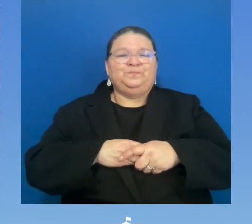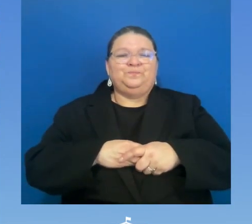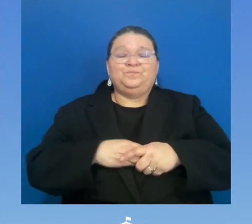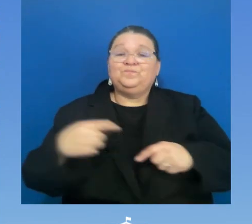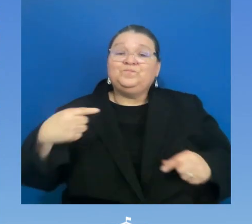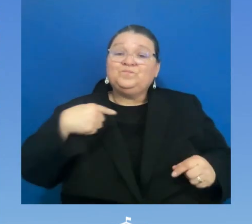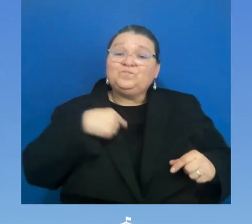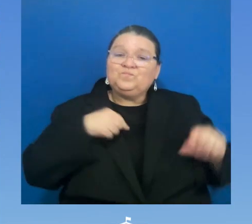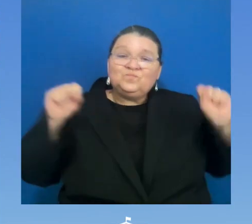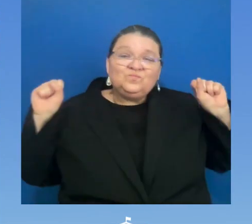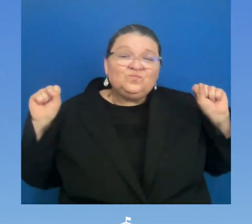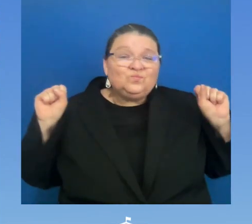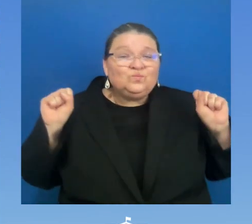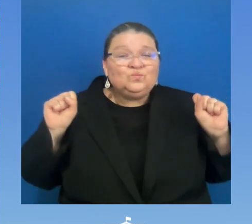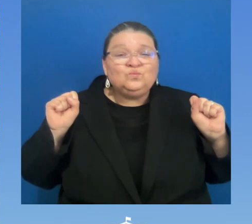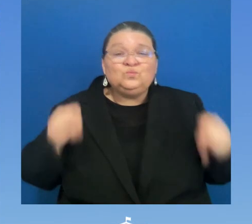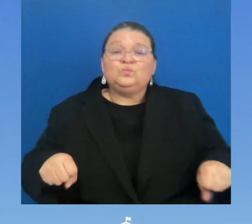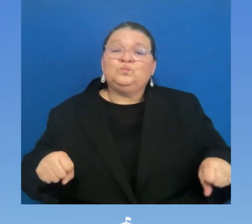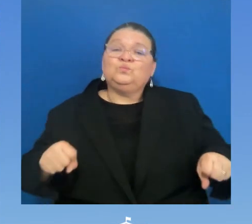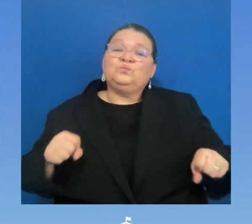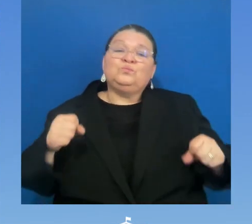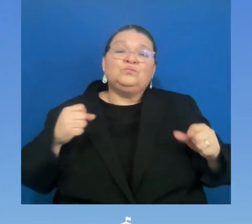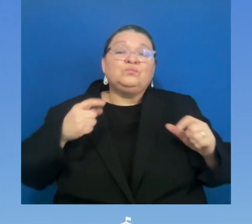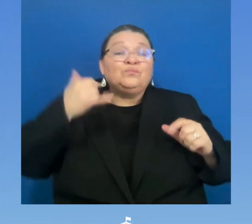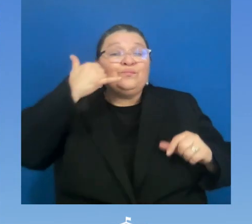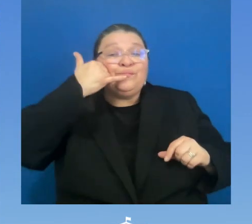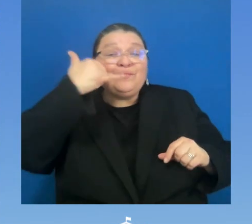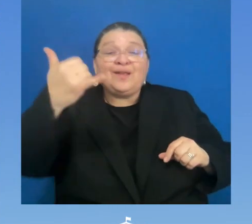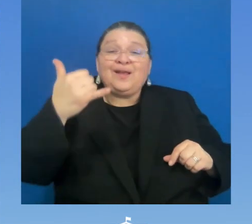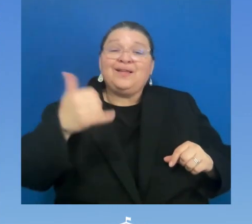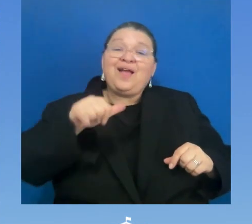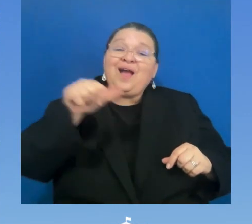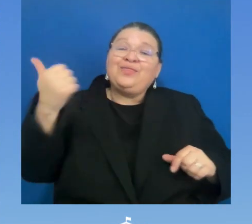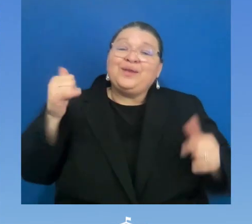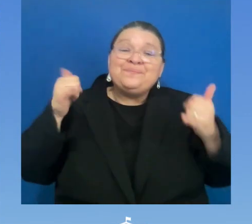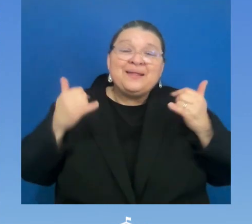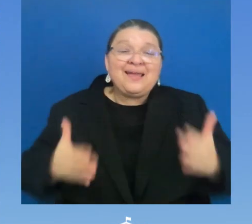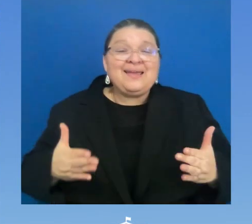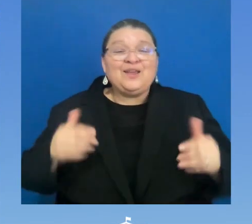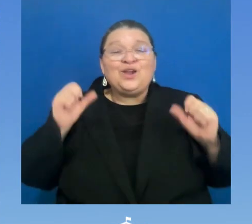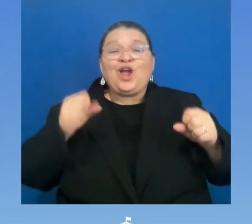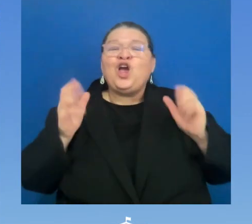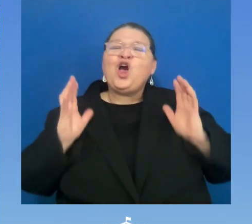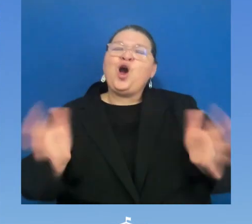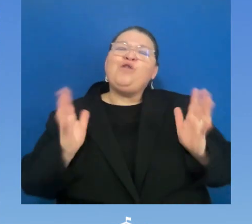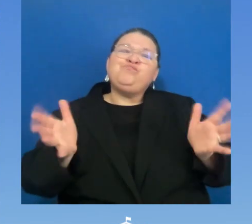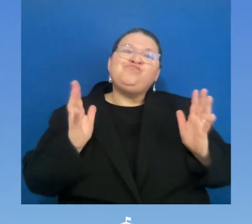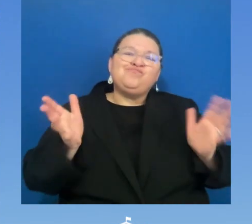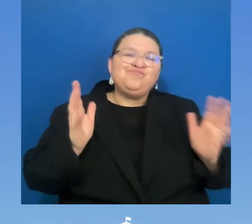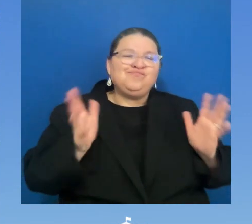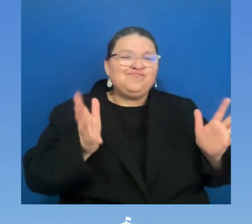and see what's going on. It's -- it's incredible the -- the culture that you guys have created,